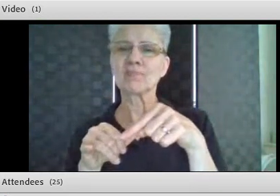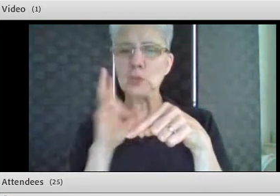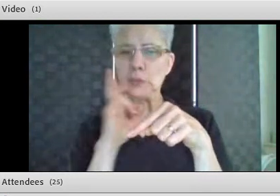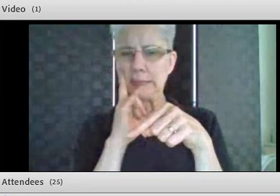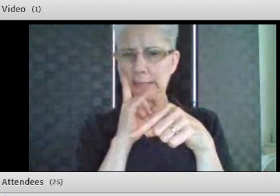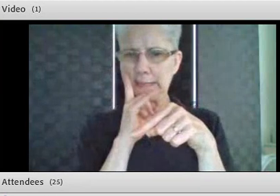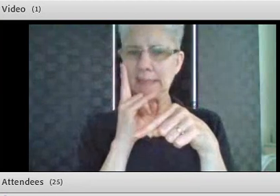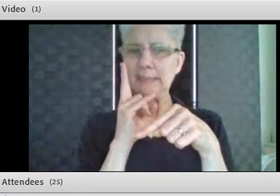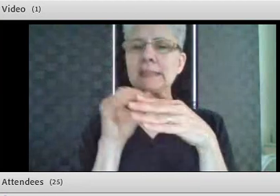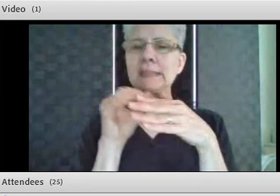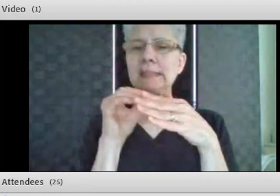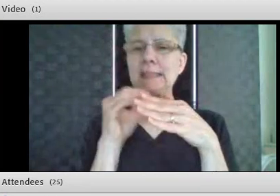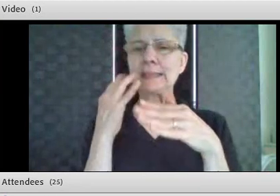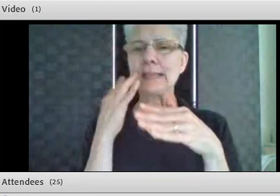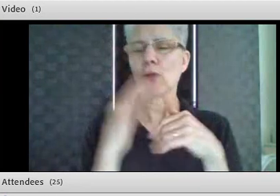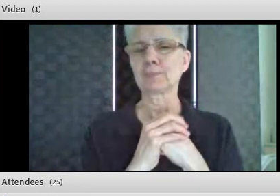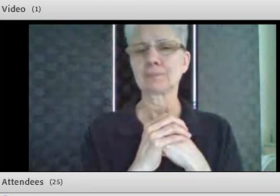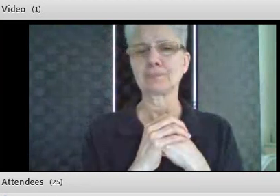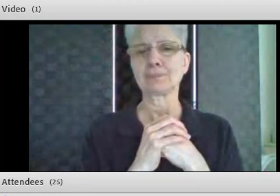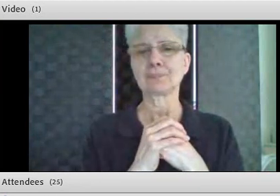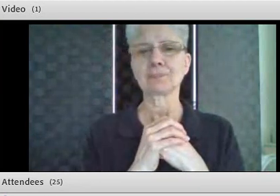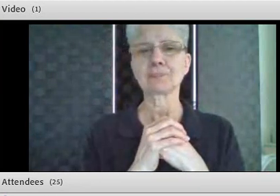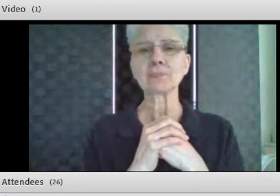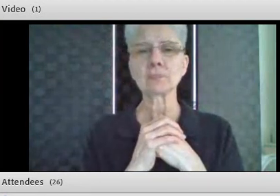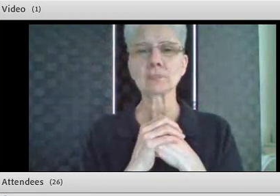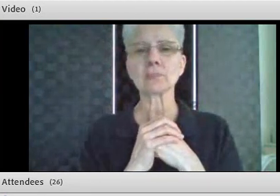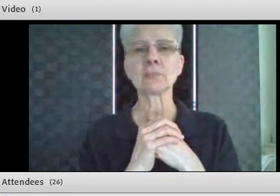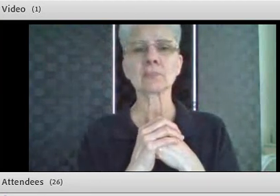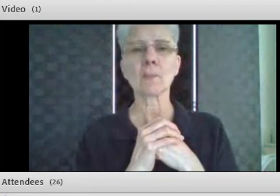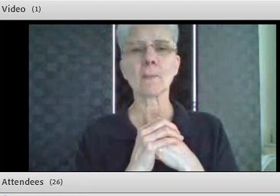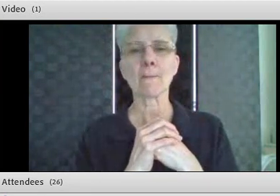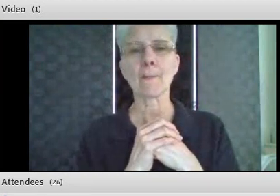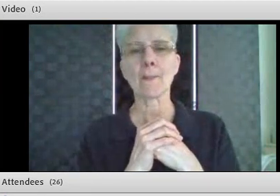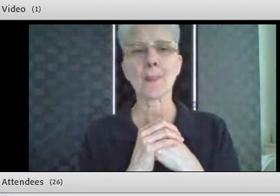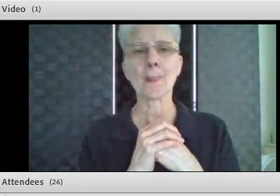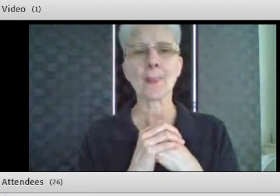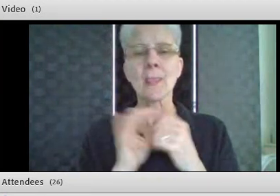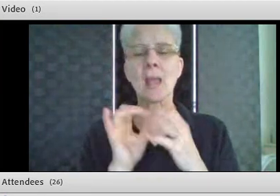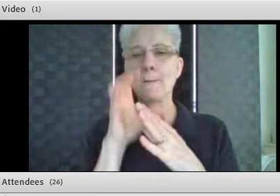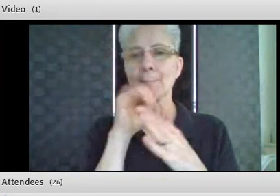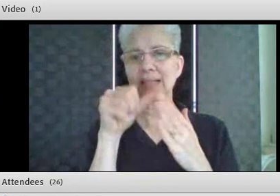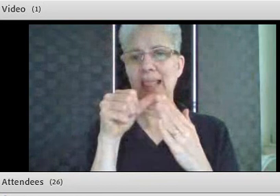and then here you see what a harmony looks like on staff, and then here it is right there